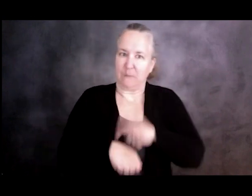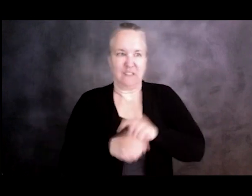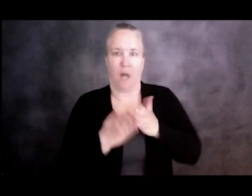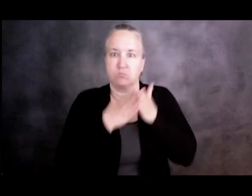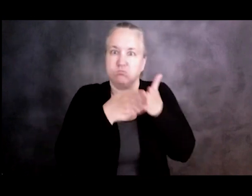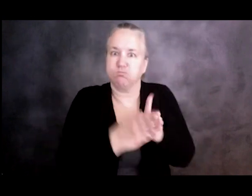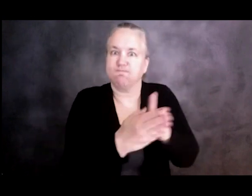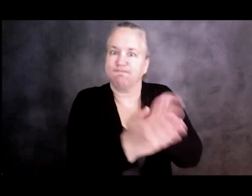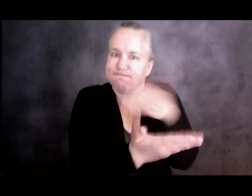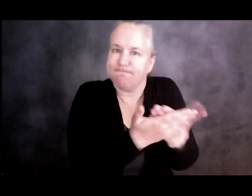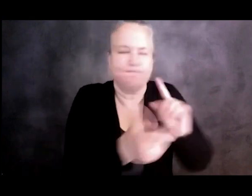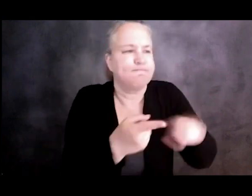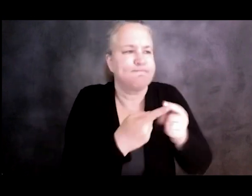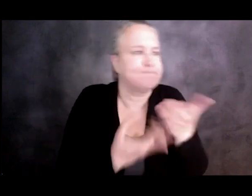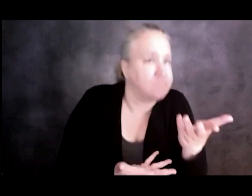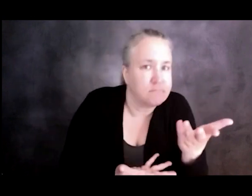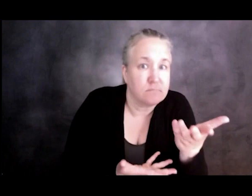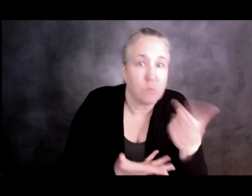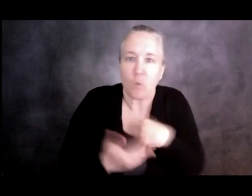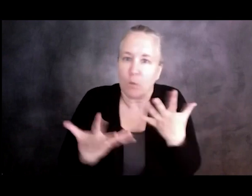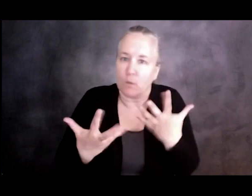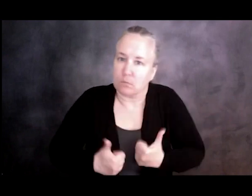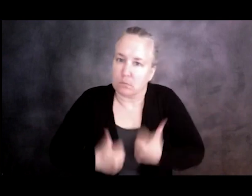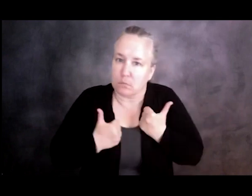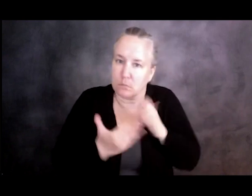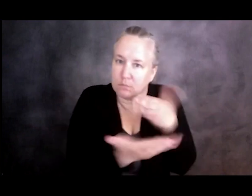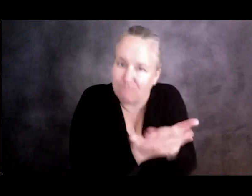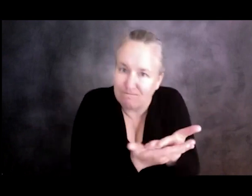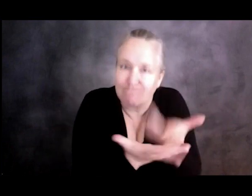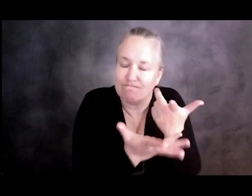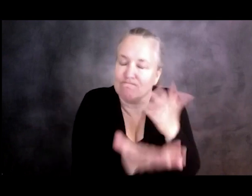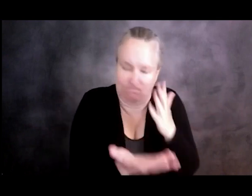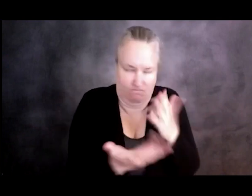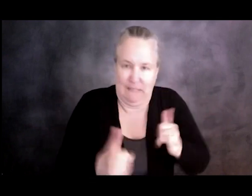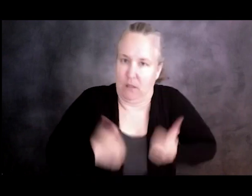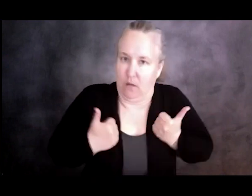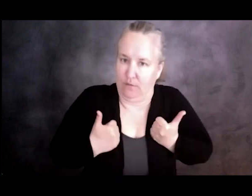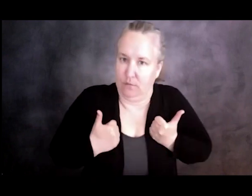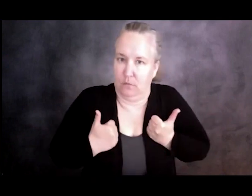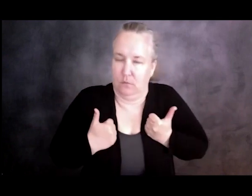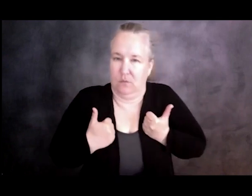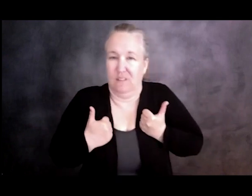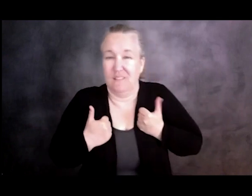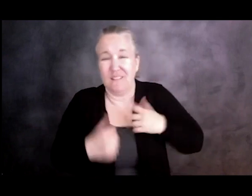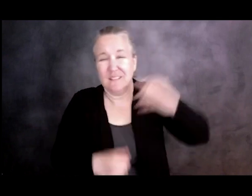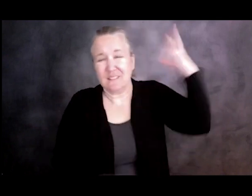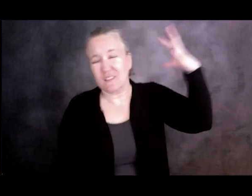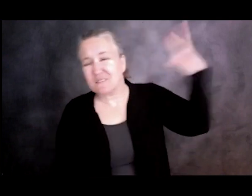We wanted not to be dead on arrival. We wanted to be rescued from being barbecued by the unrelenting sun.